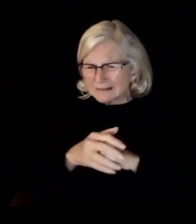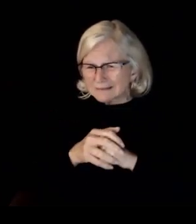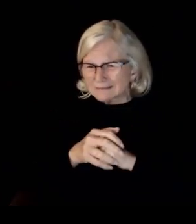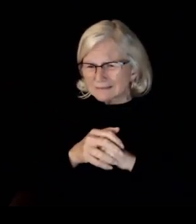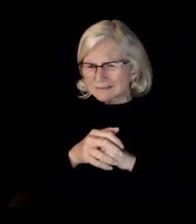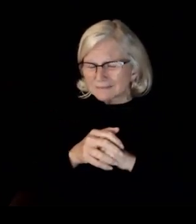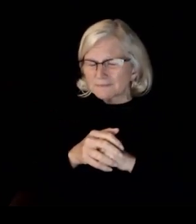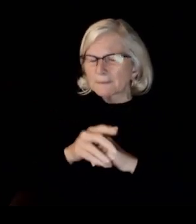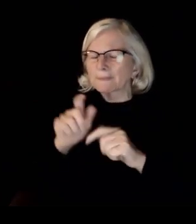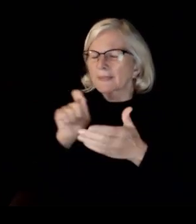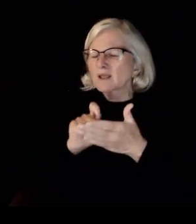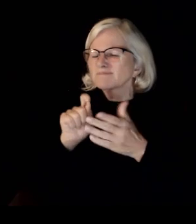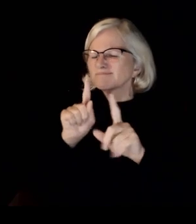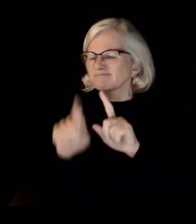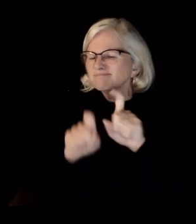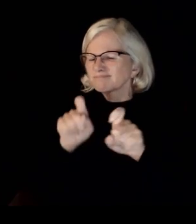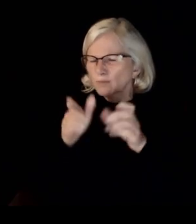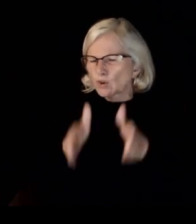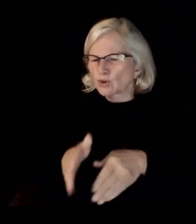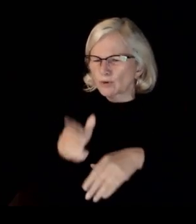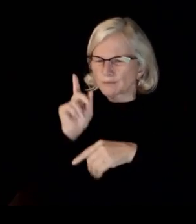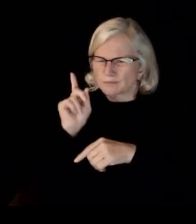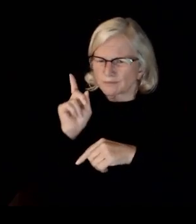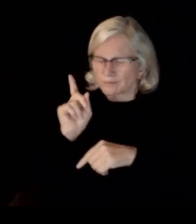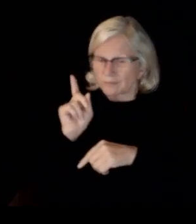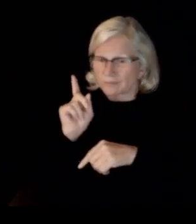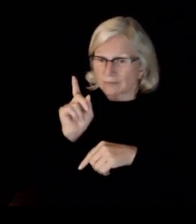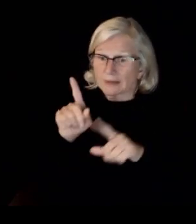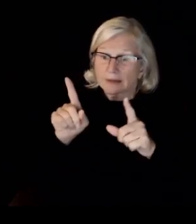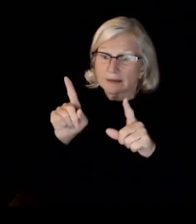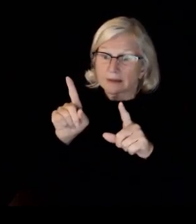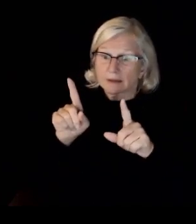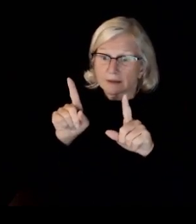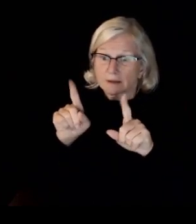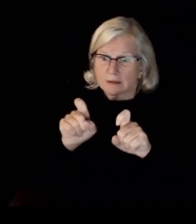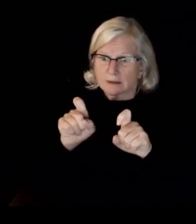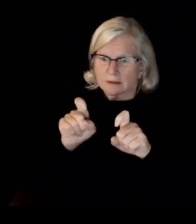time for a test, say the difference between a 24-hour turnaround time which was sort of